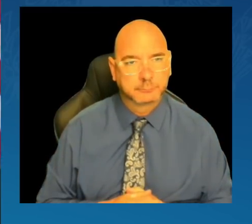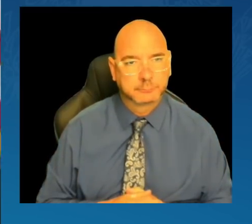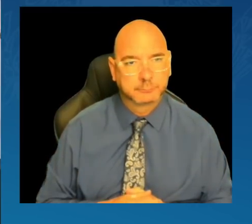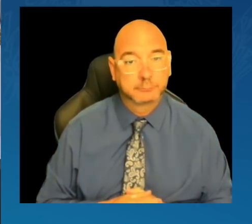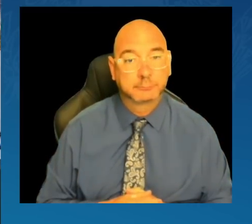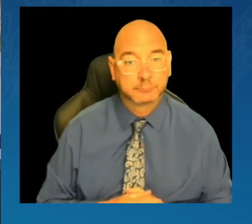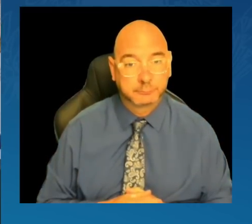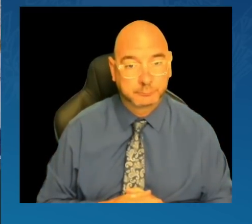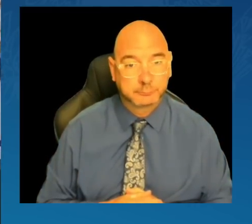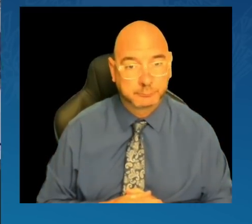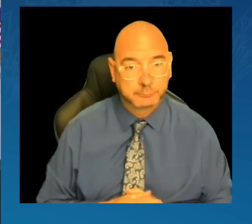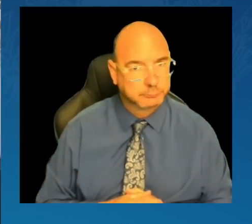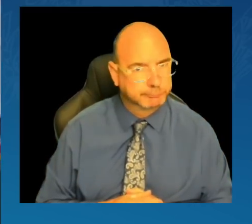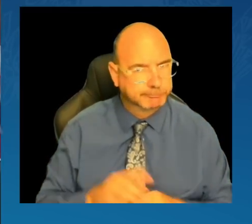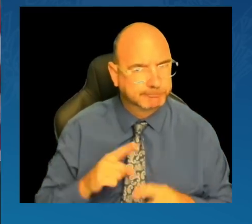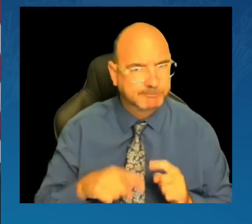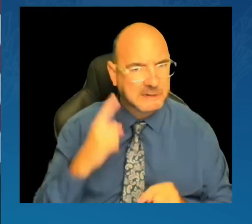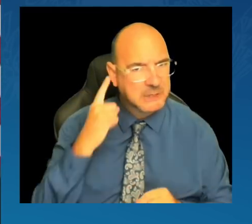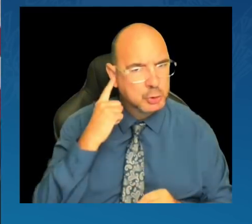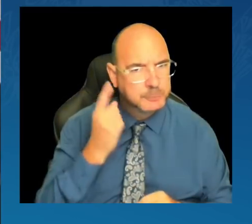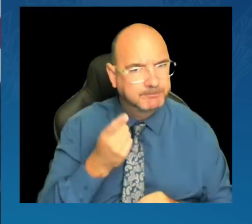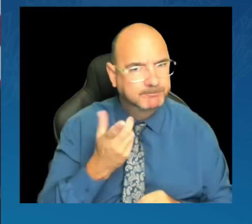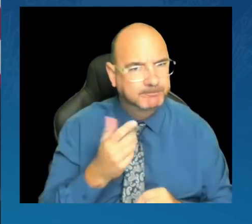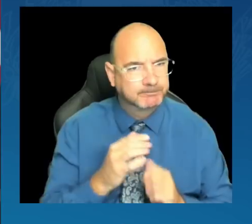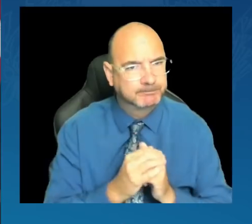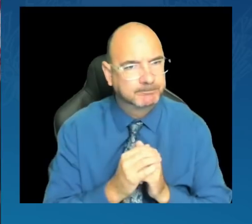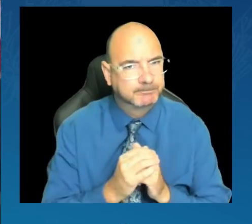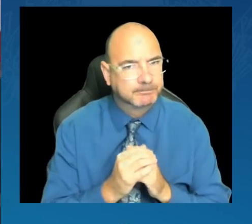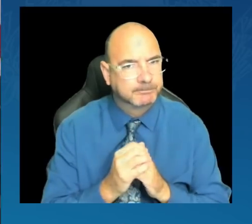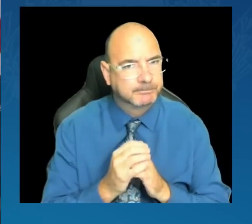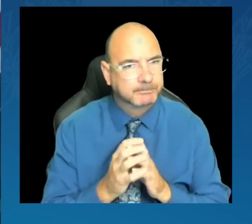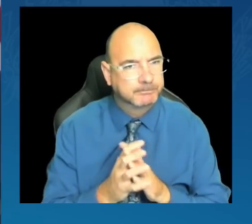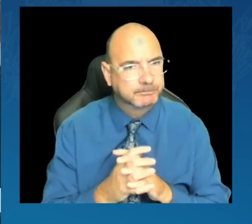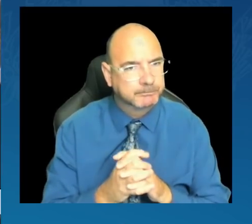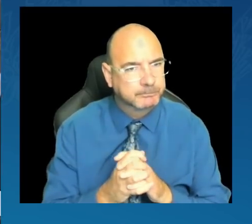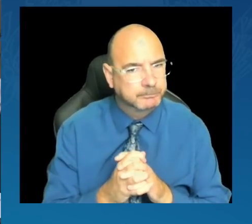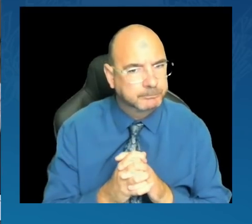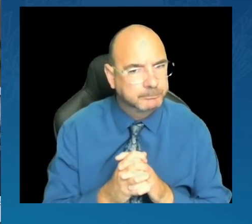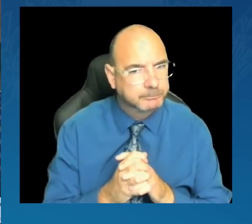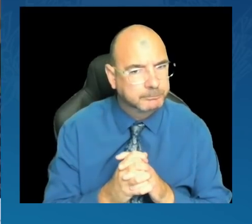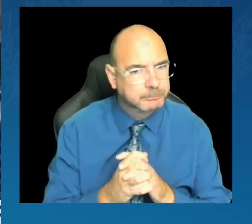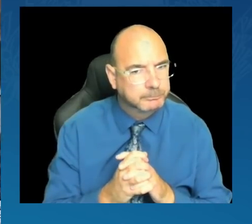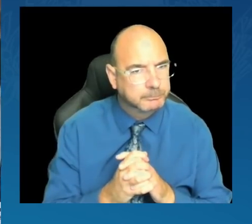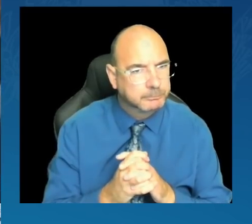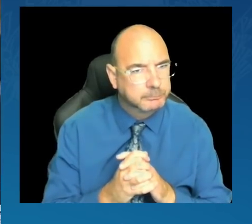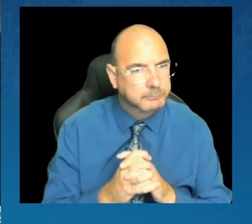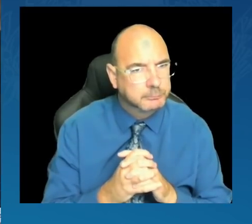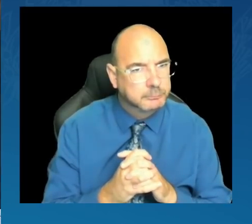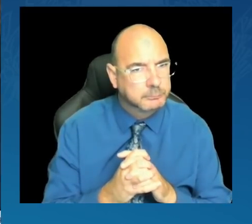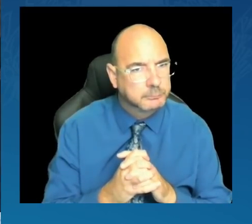to come to the some investment spotlight on what is happening and what happened